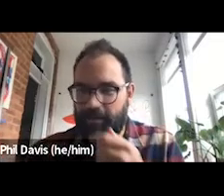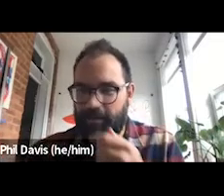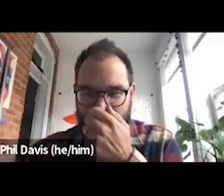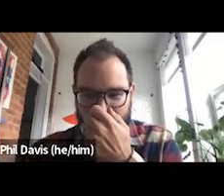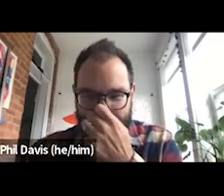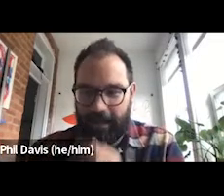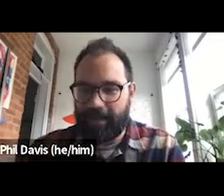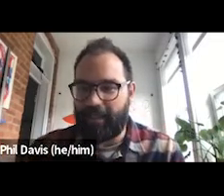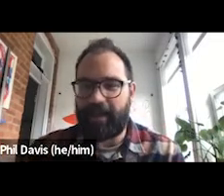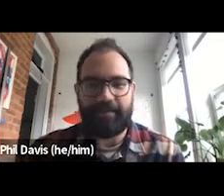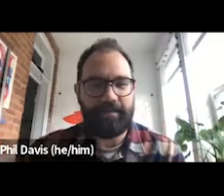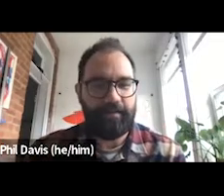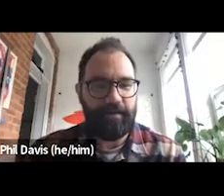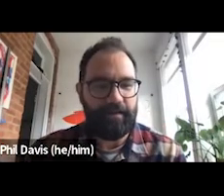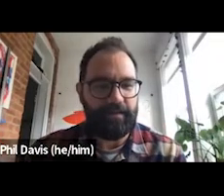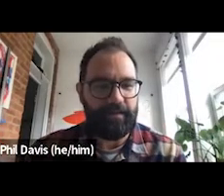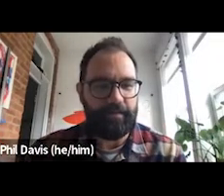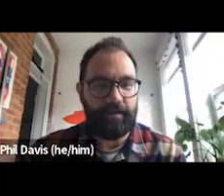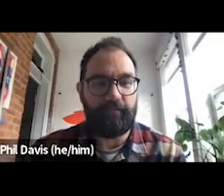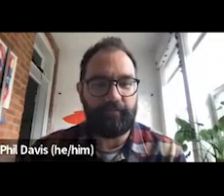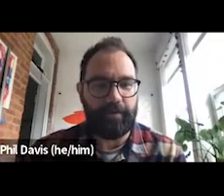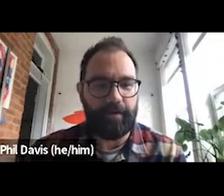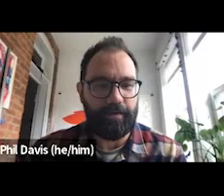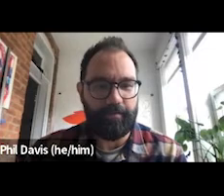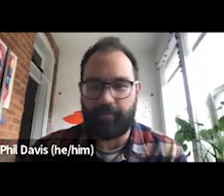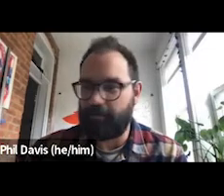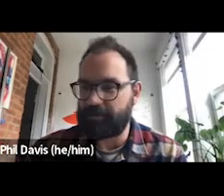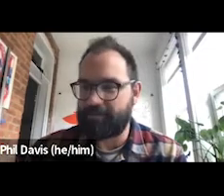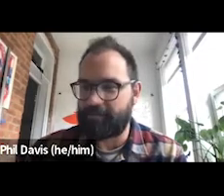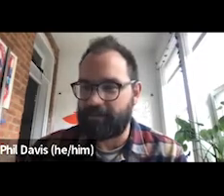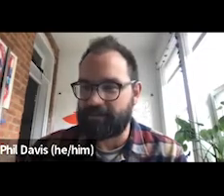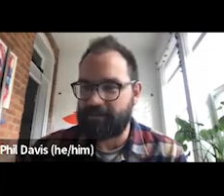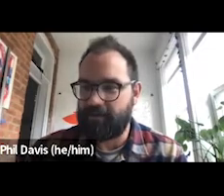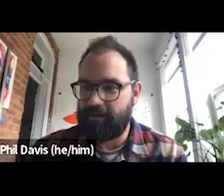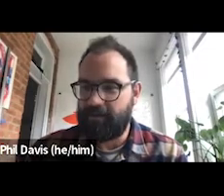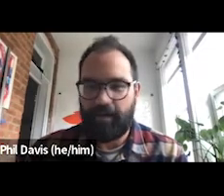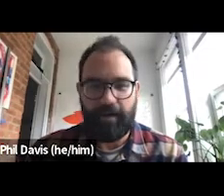There is a lot of that that I learned from doing this.